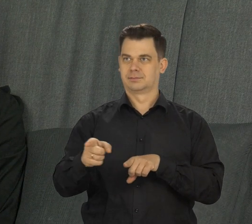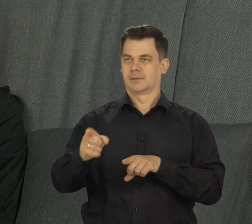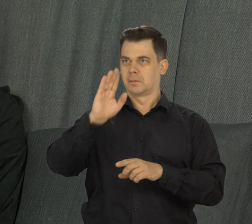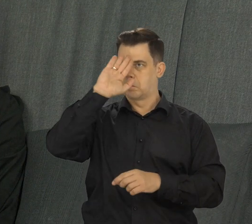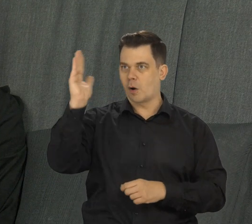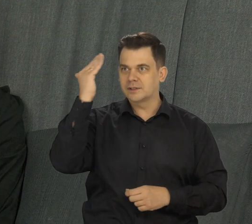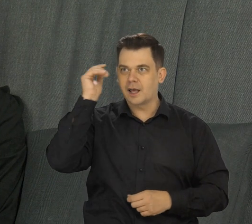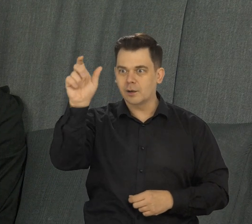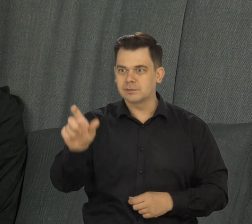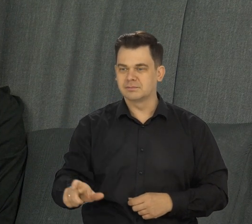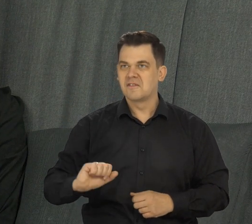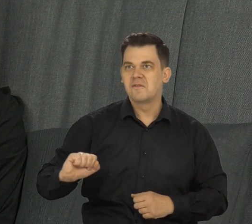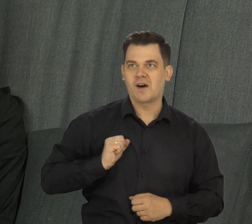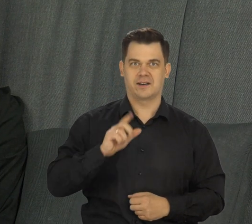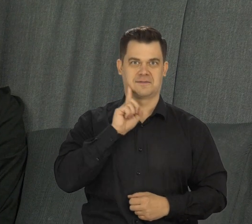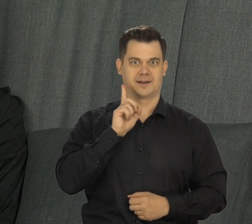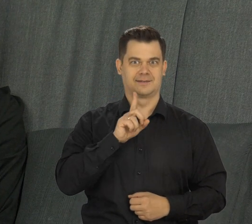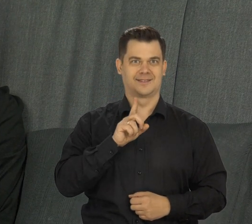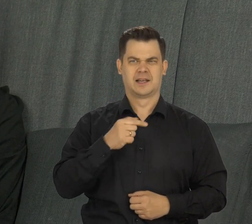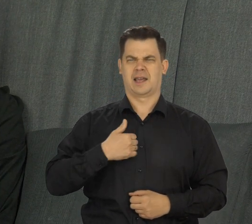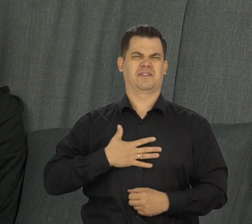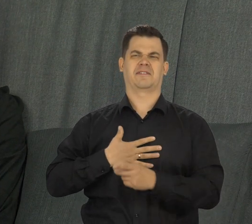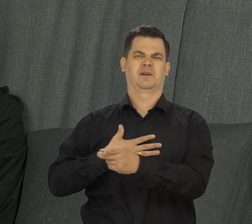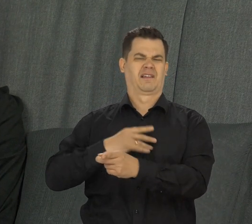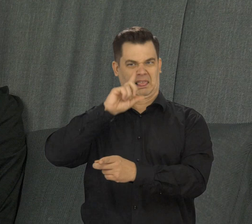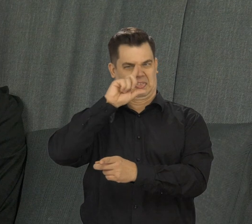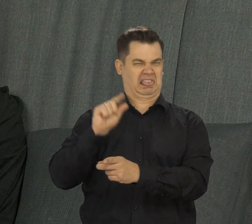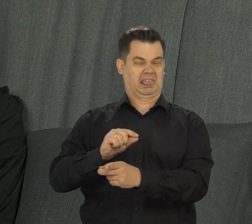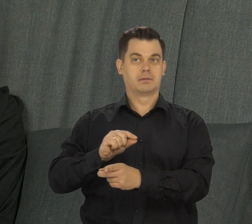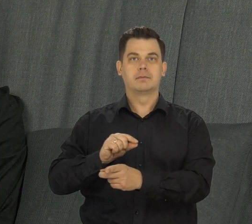It turns out that he is a cool guy, Completely different from what I thought.